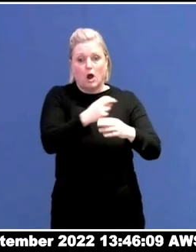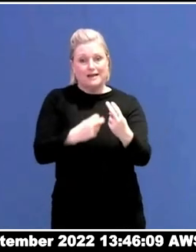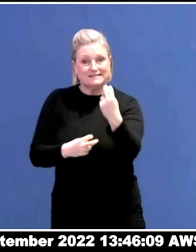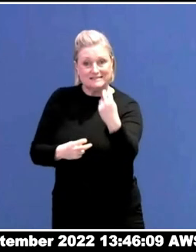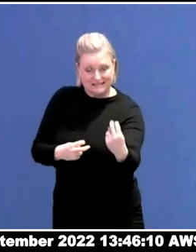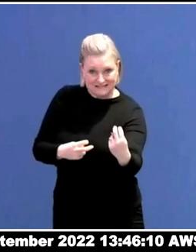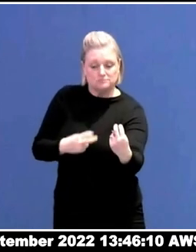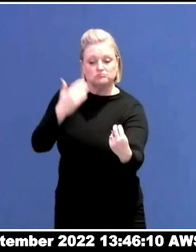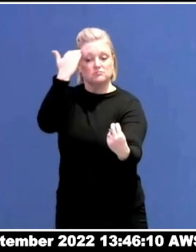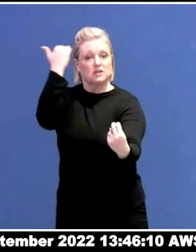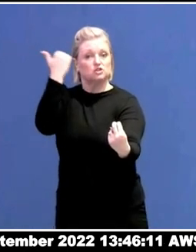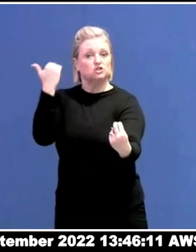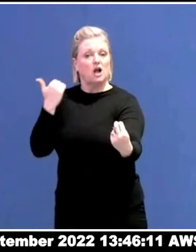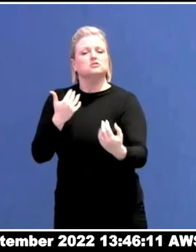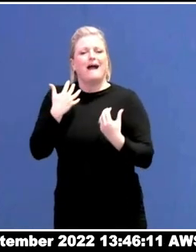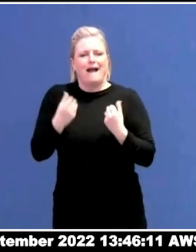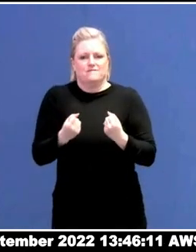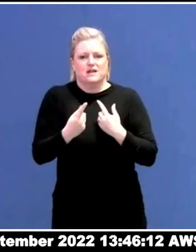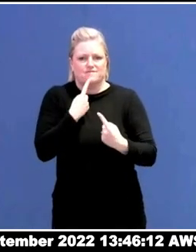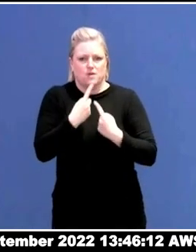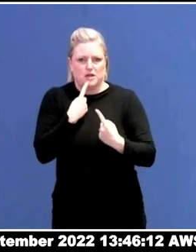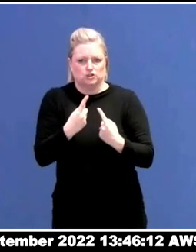They do the bulk of the matters.